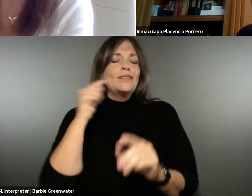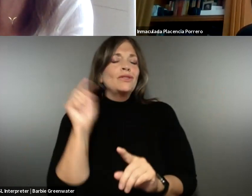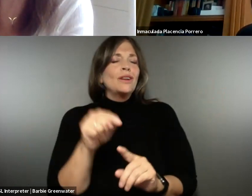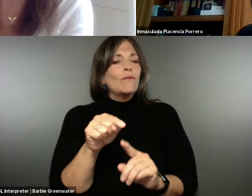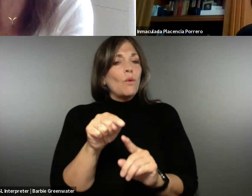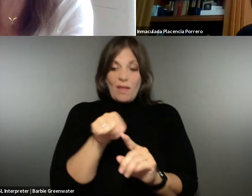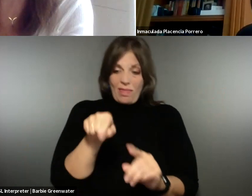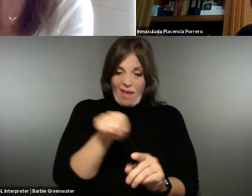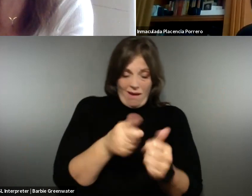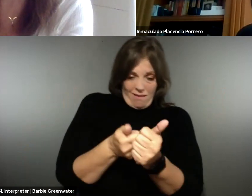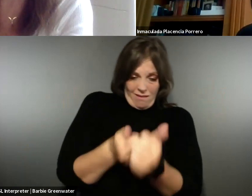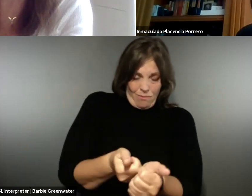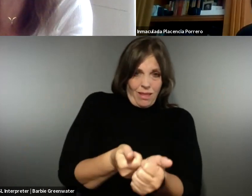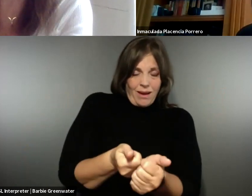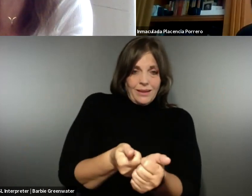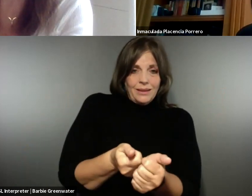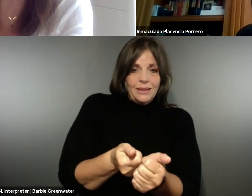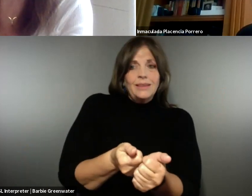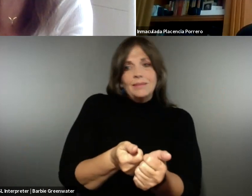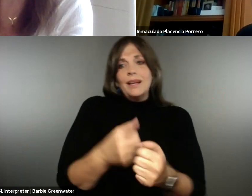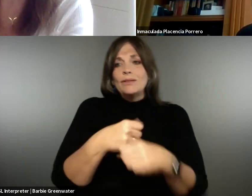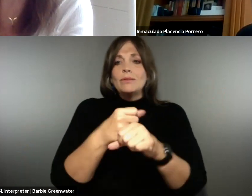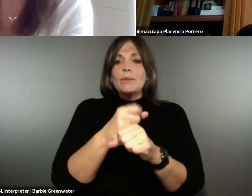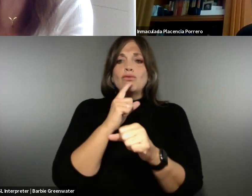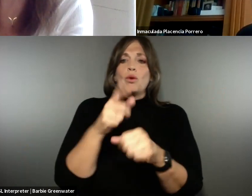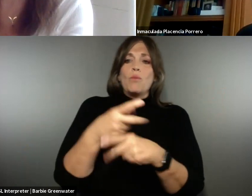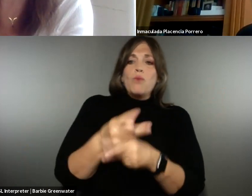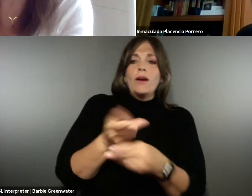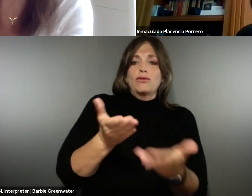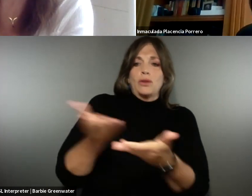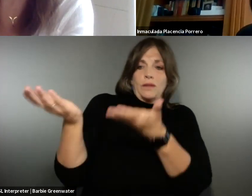disproportionate or exaggerated penalties, but really